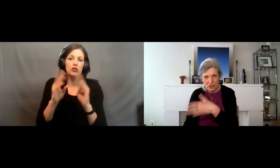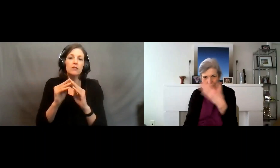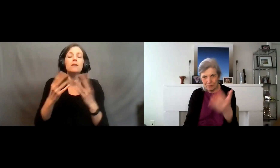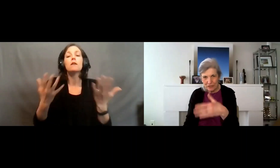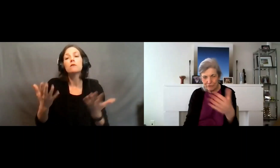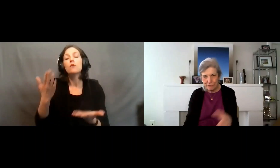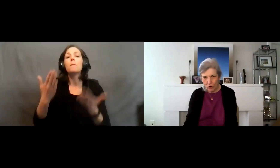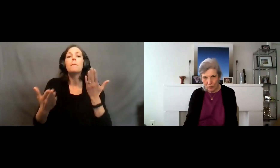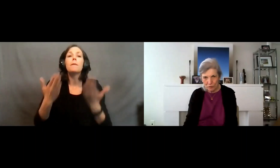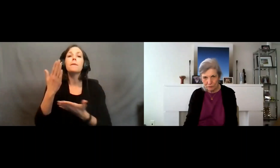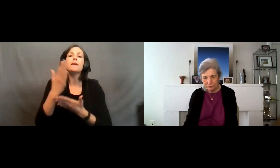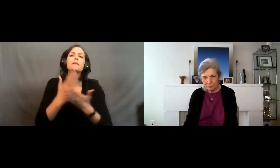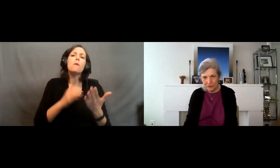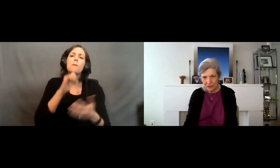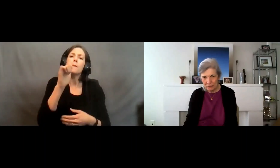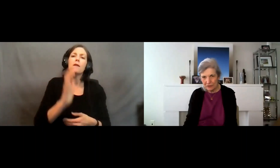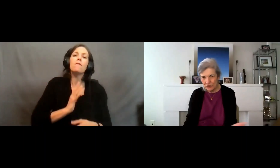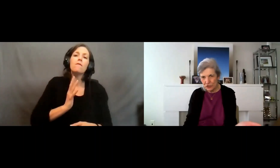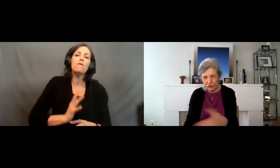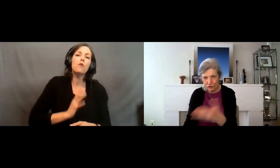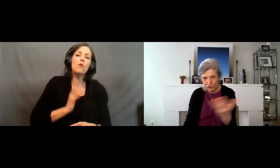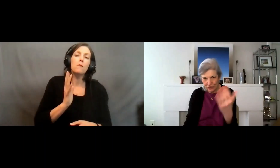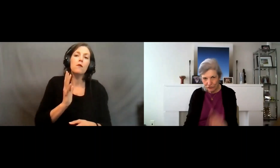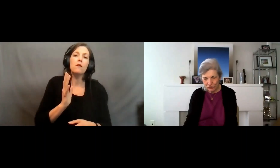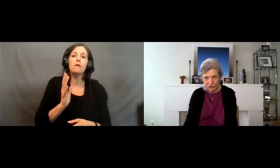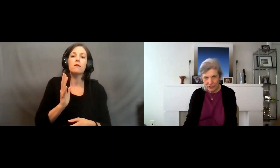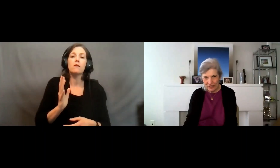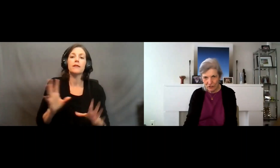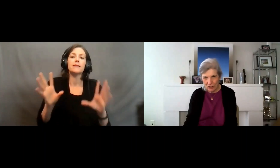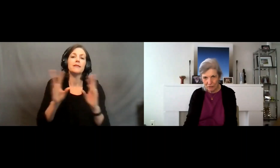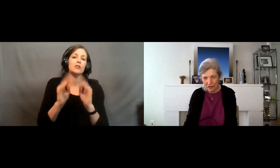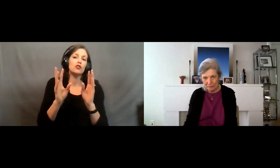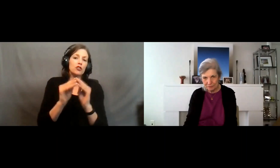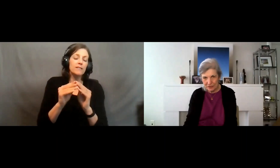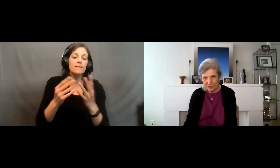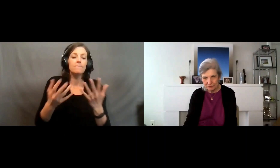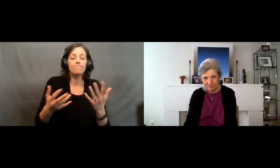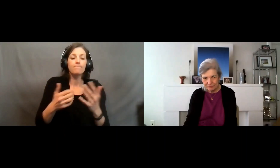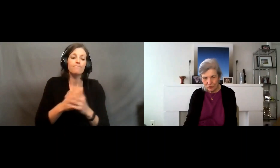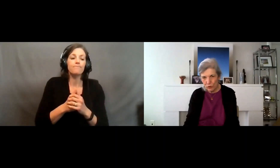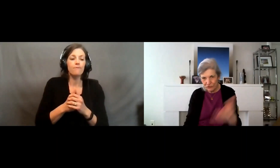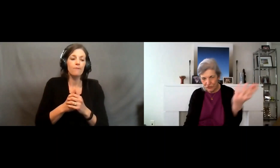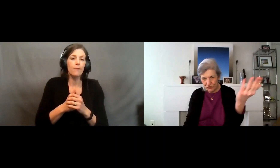13:35:55 informal additional sessions 13:35:59 where there are questions and